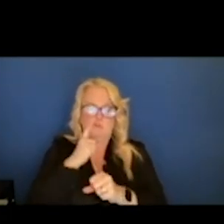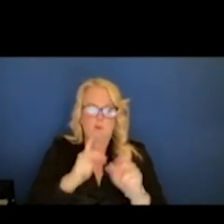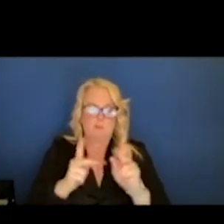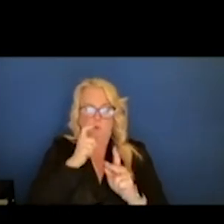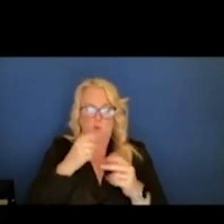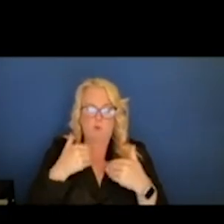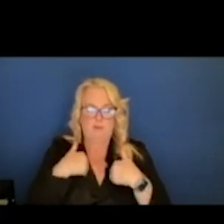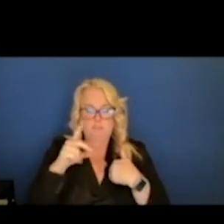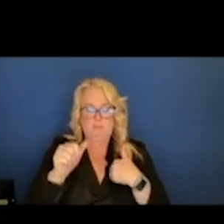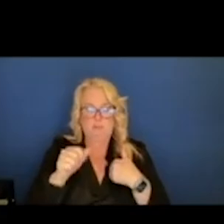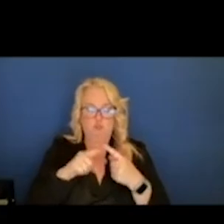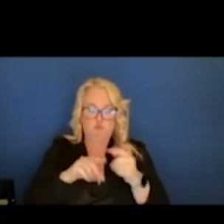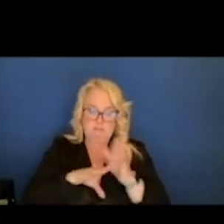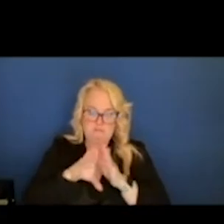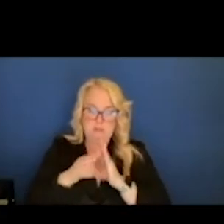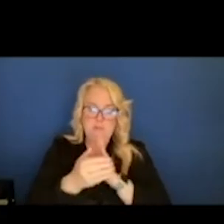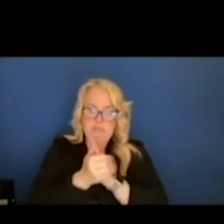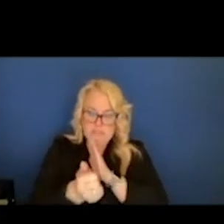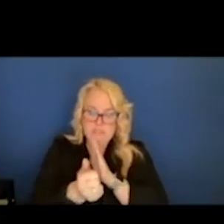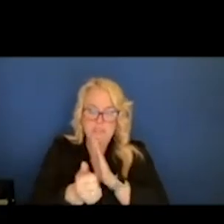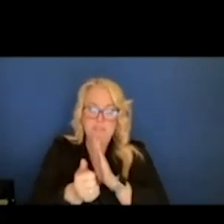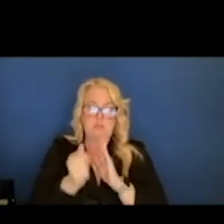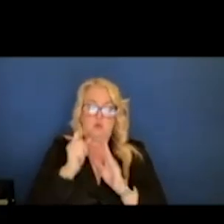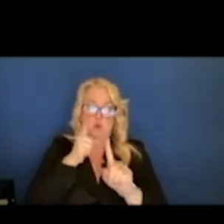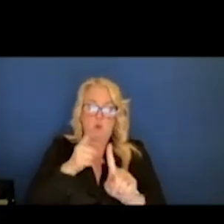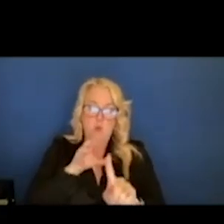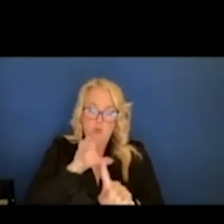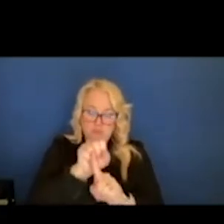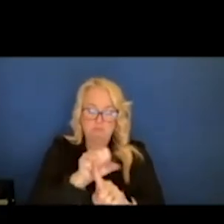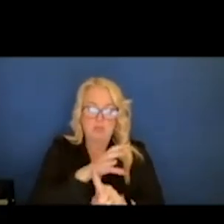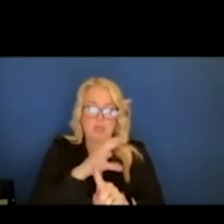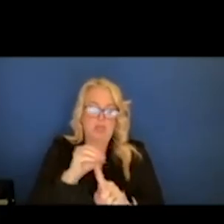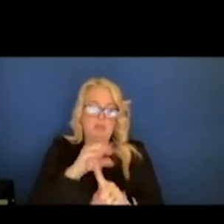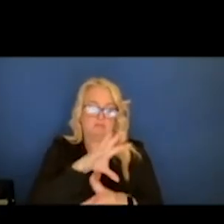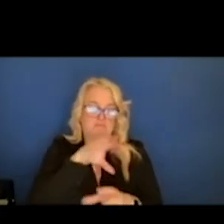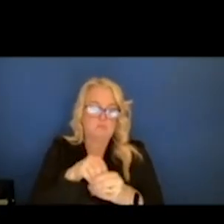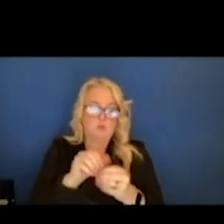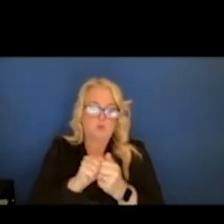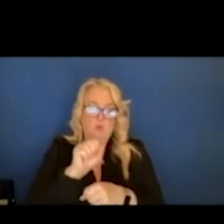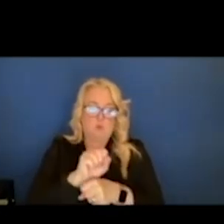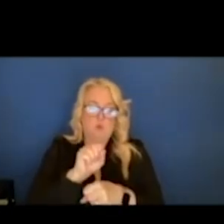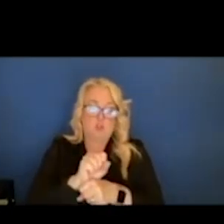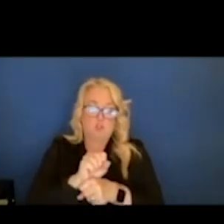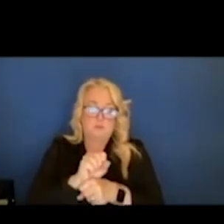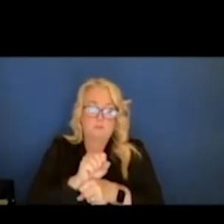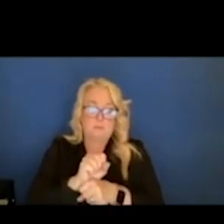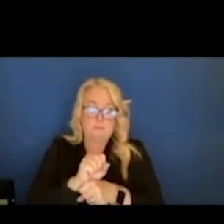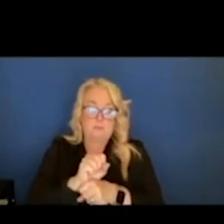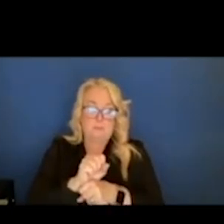develop their skills, pursue their goals, and contribute meaningfully to their workplaces.